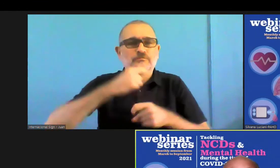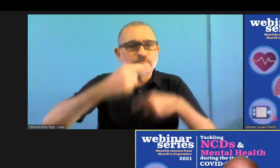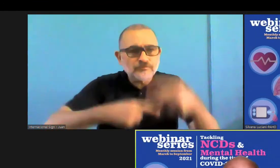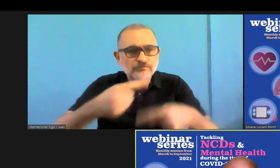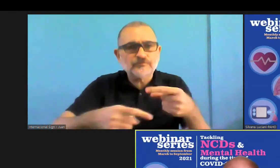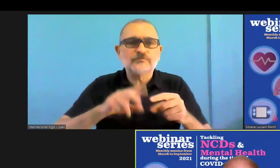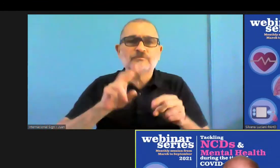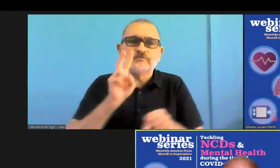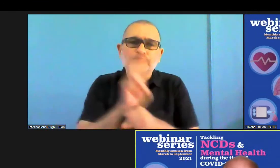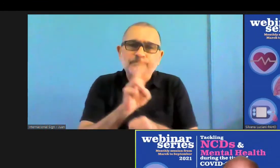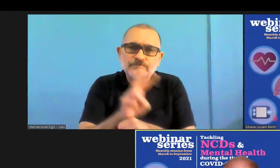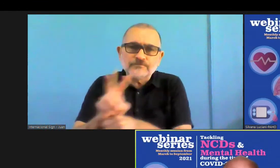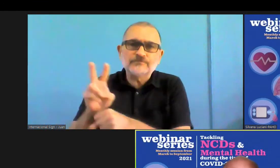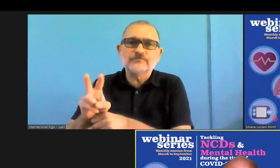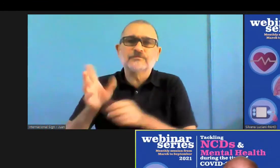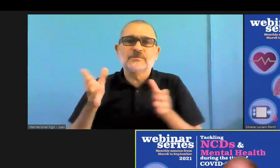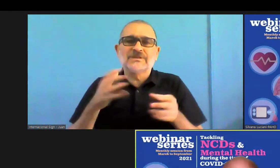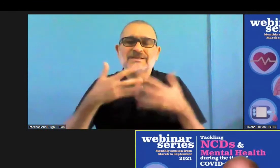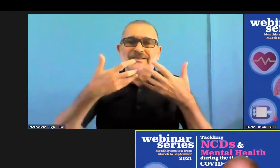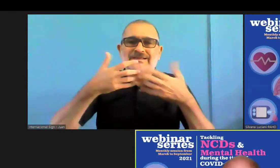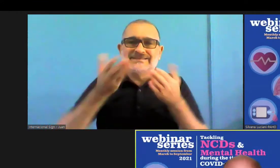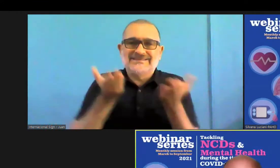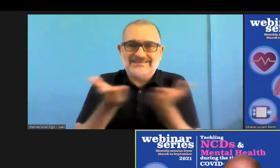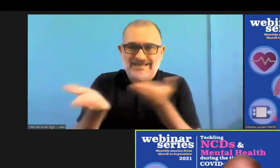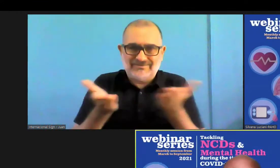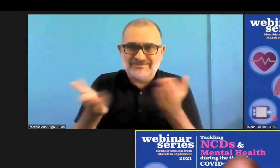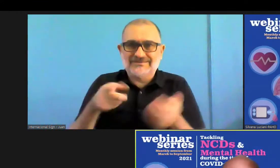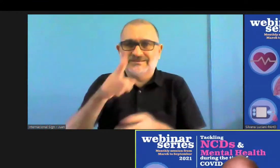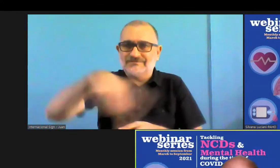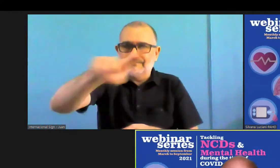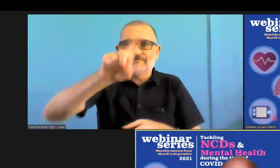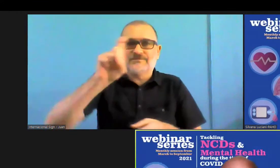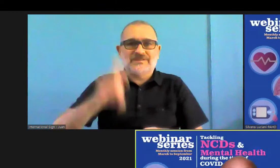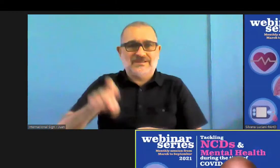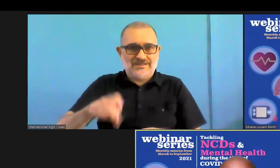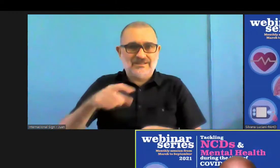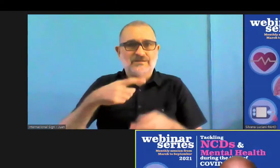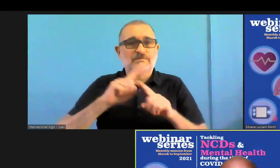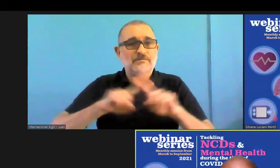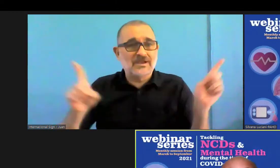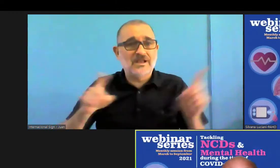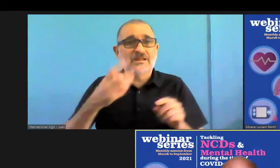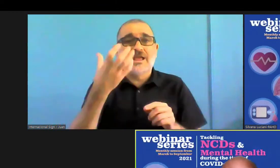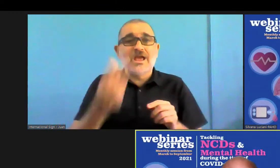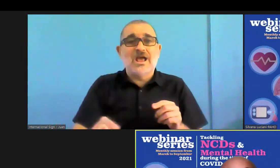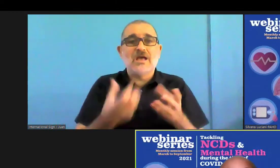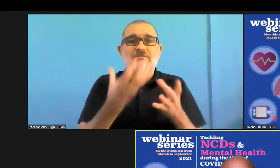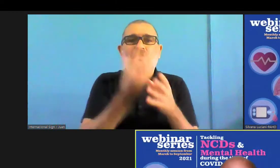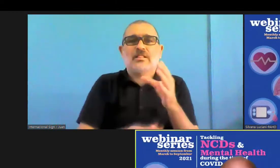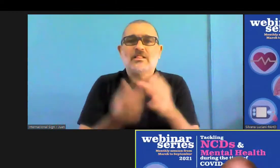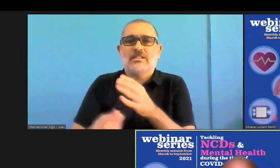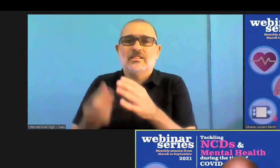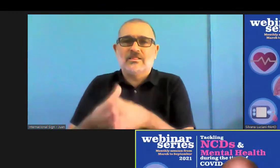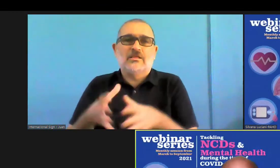It is going to vary depending on what the priorities are, what the needs are , depending on the populations that you're